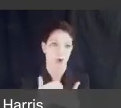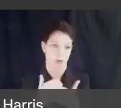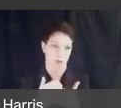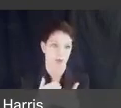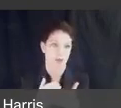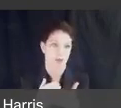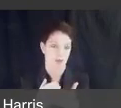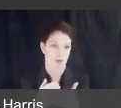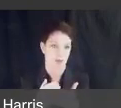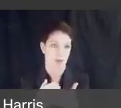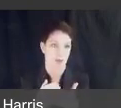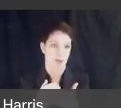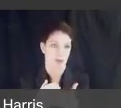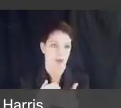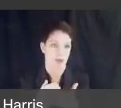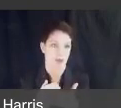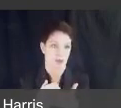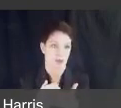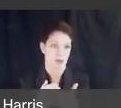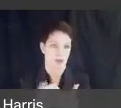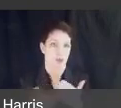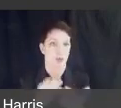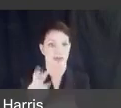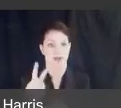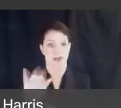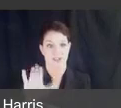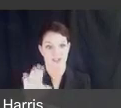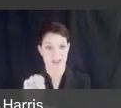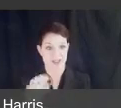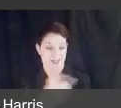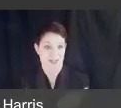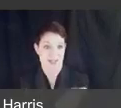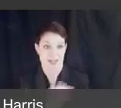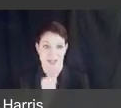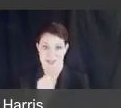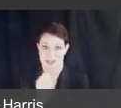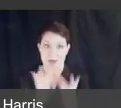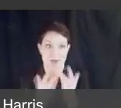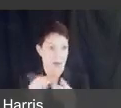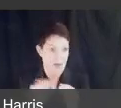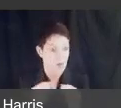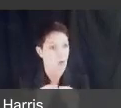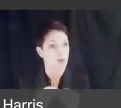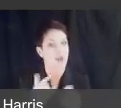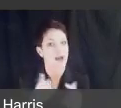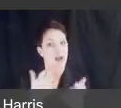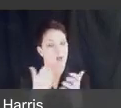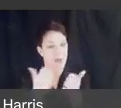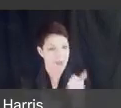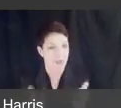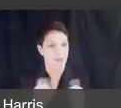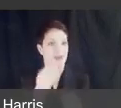either the vaccine is no longer scarce, I want every single neighborhood pharmacy